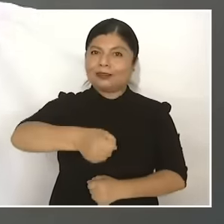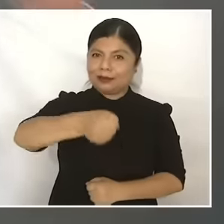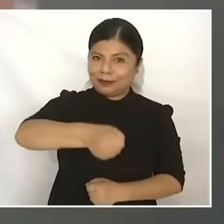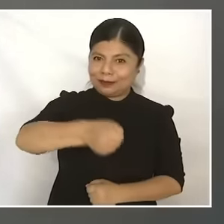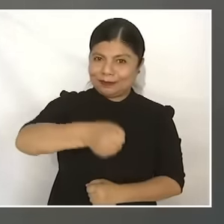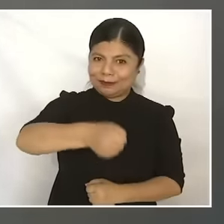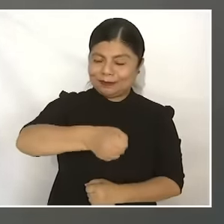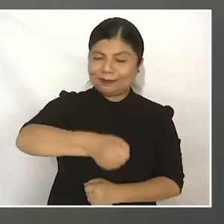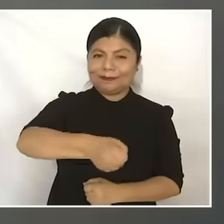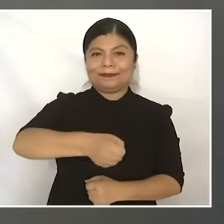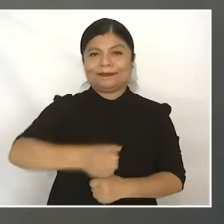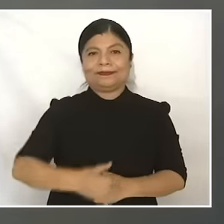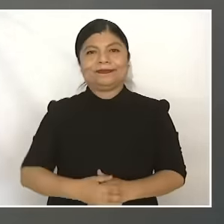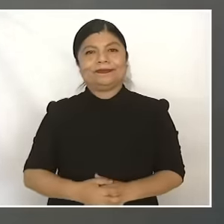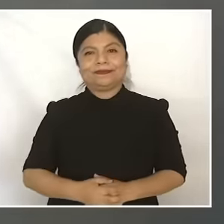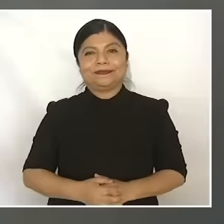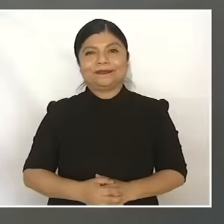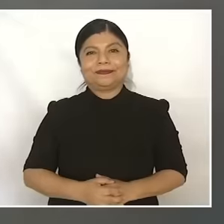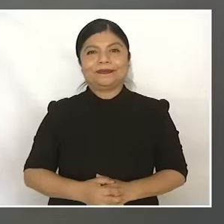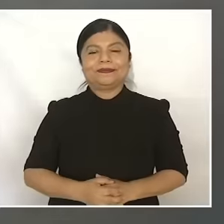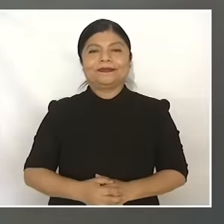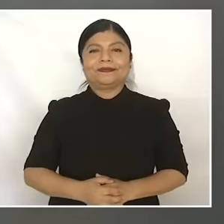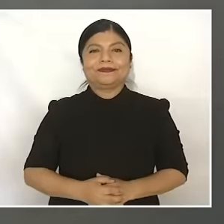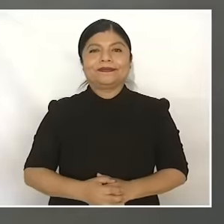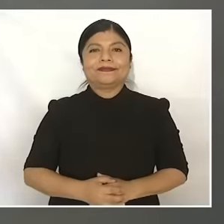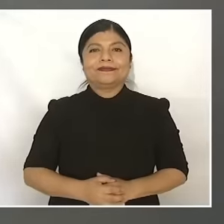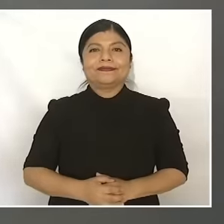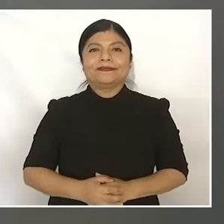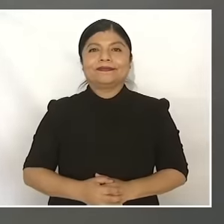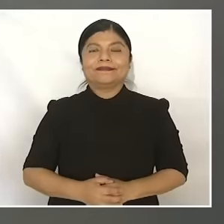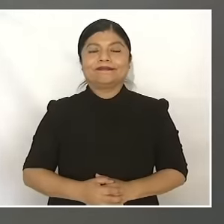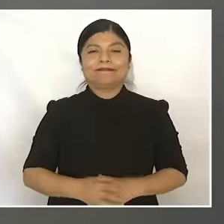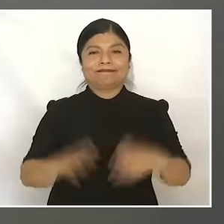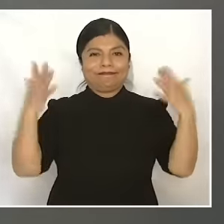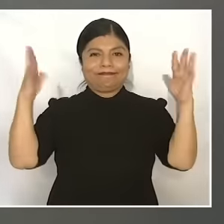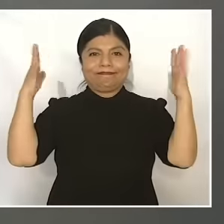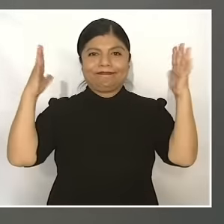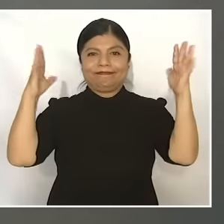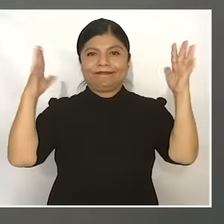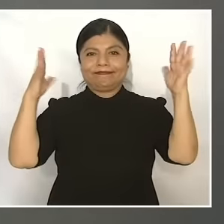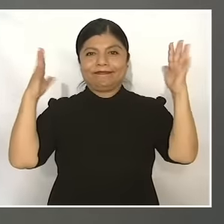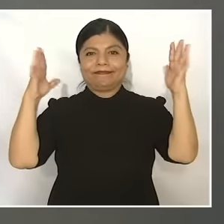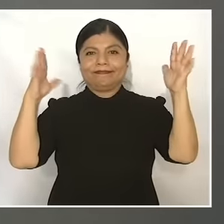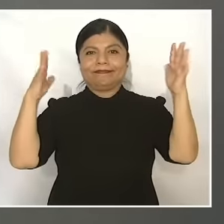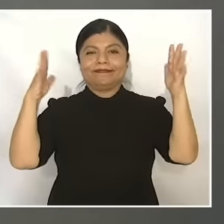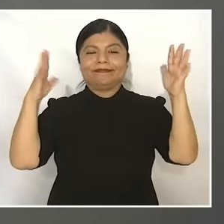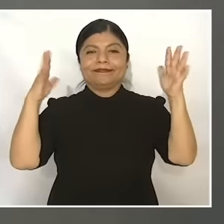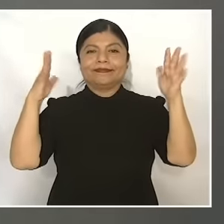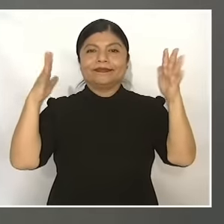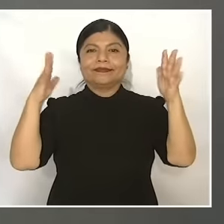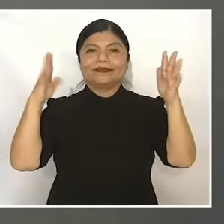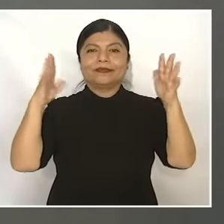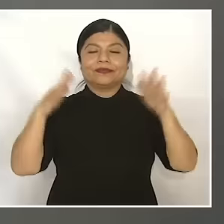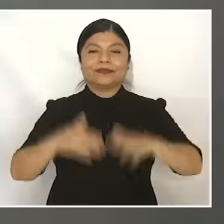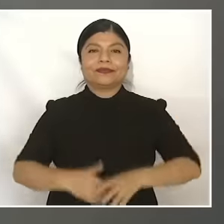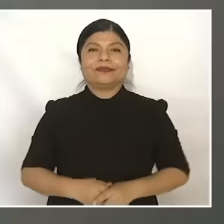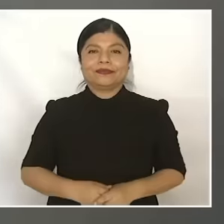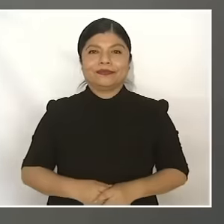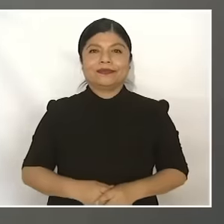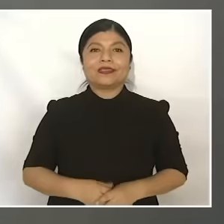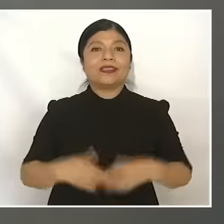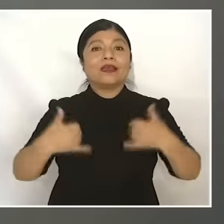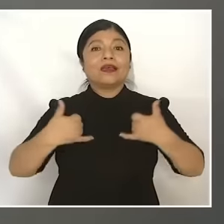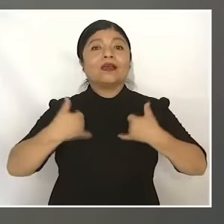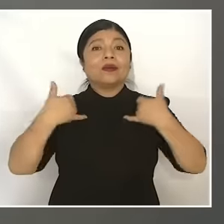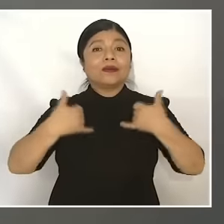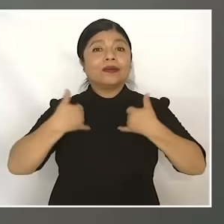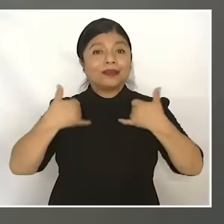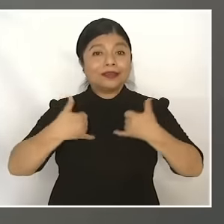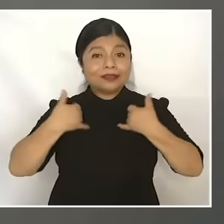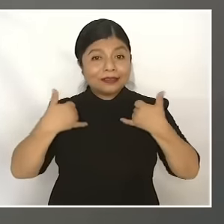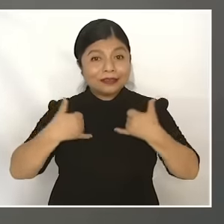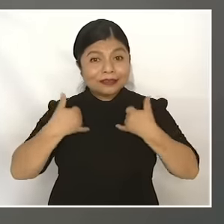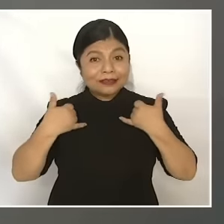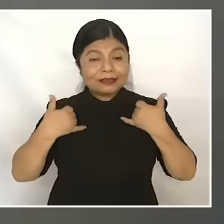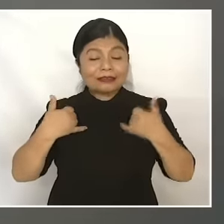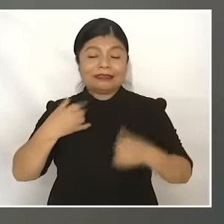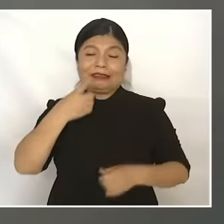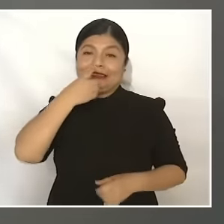care the most. I want to take a photo of myself because I want to take it to